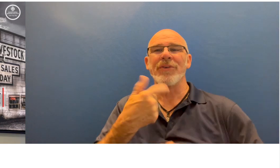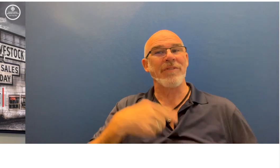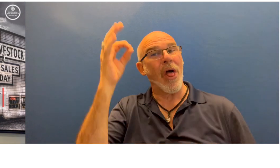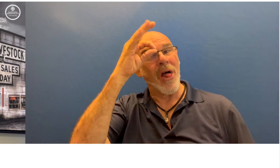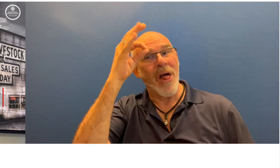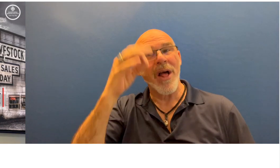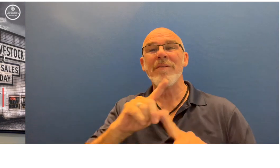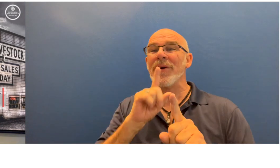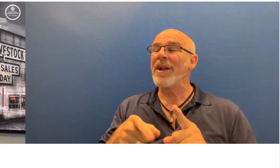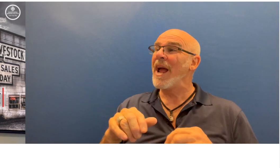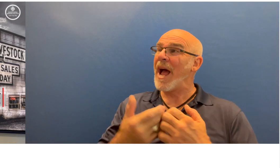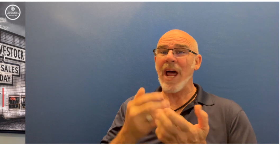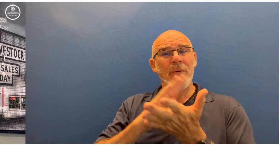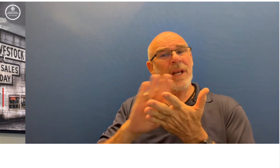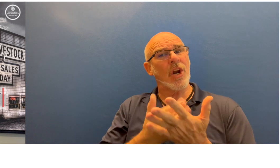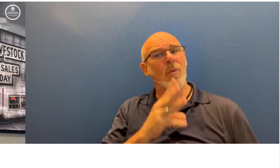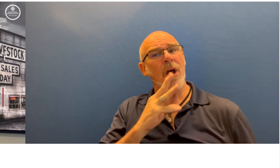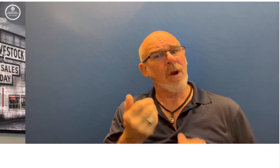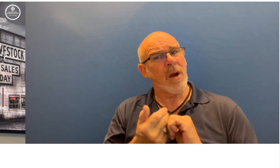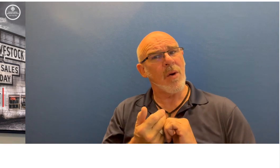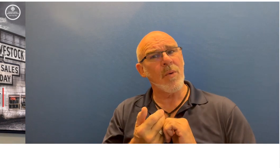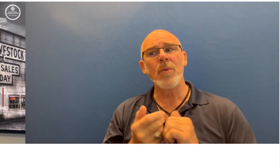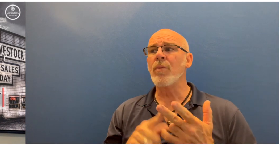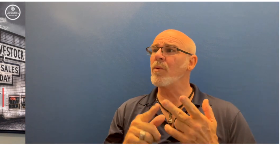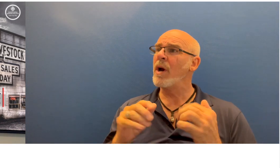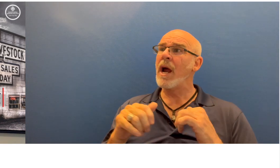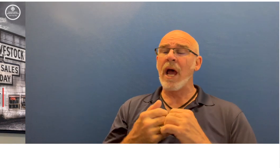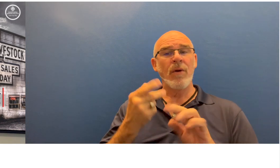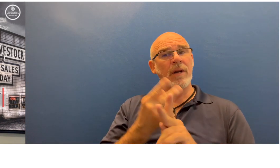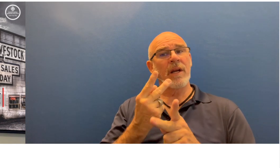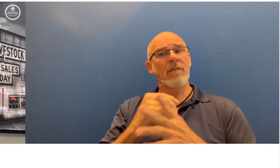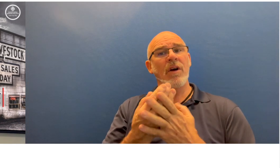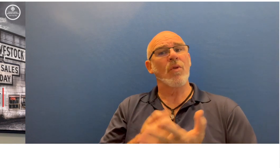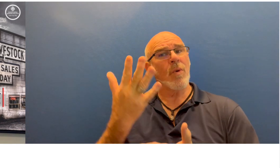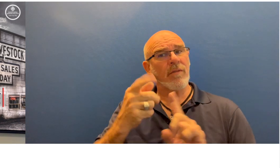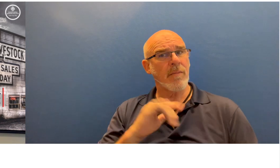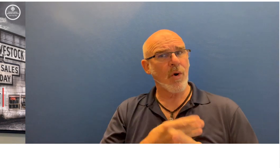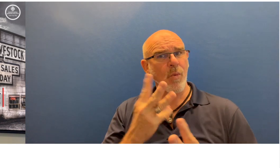but how do we clean our water? How do we deal with the waste from our water? And so rigorous program,